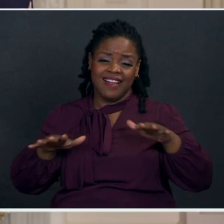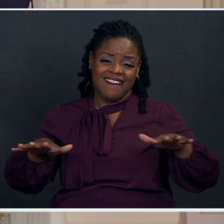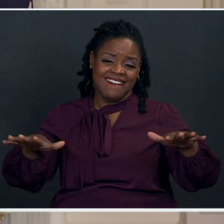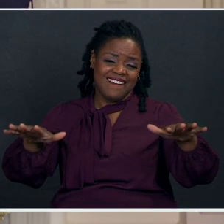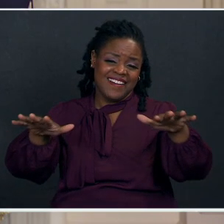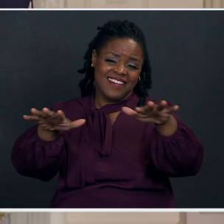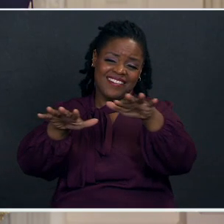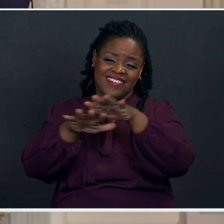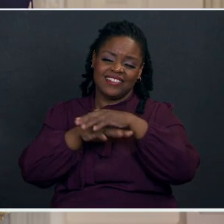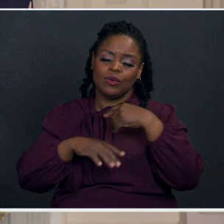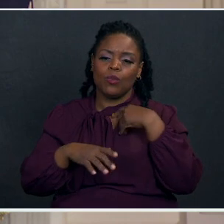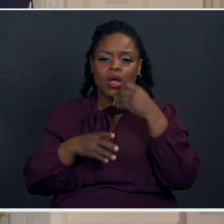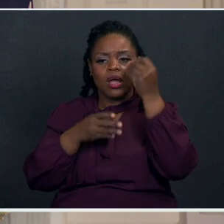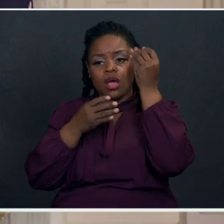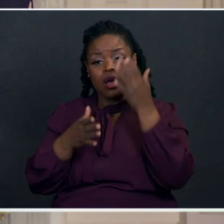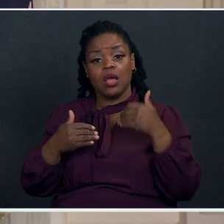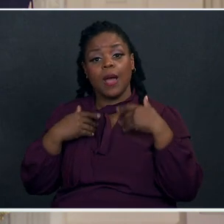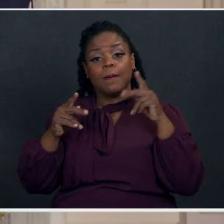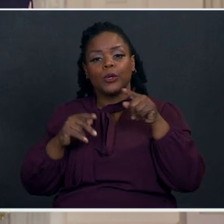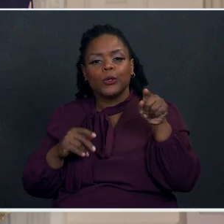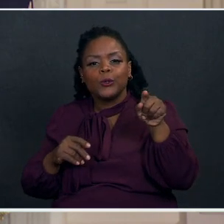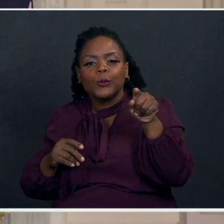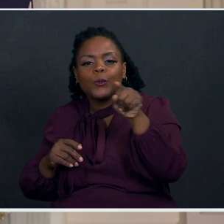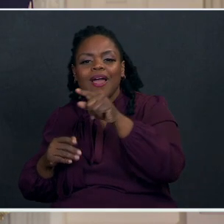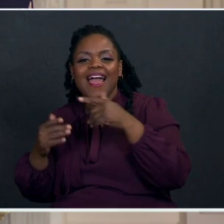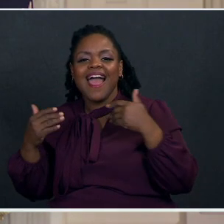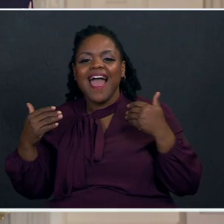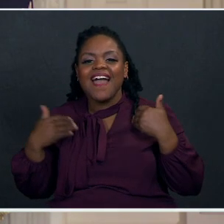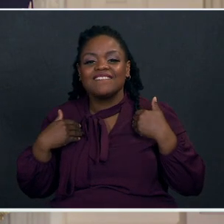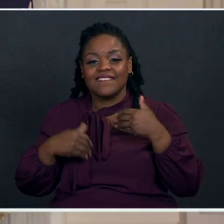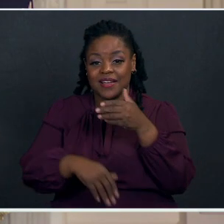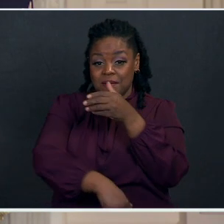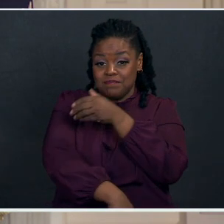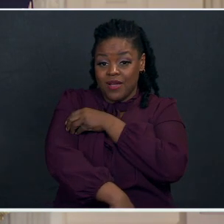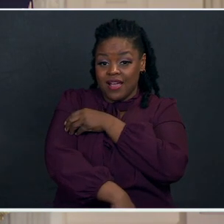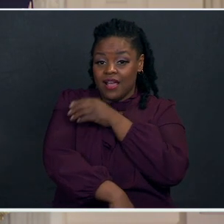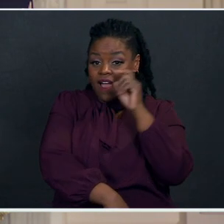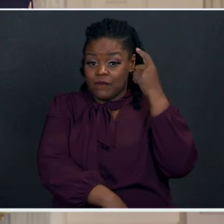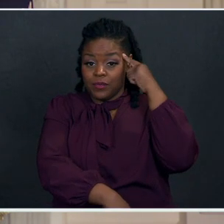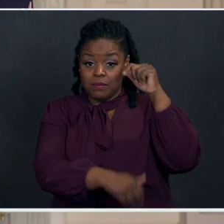You have the full capacity and power of the federal government. Your government is going to work with you.